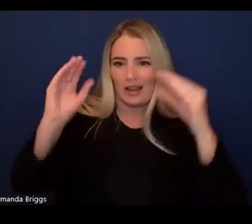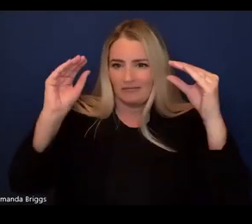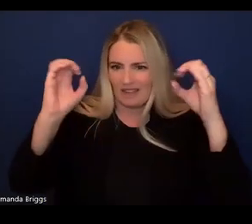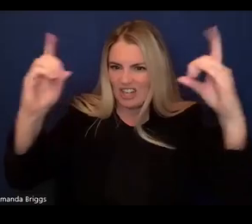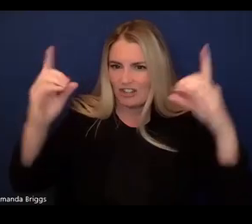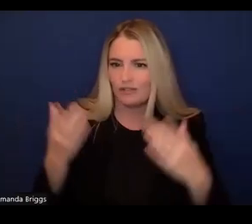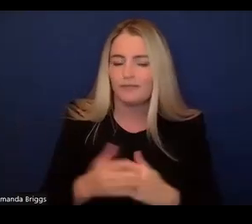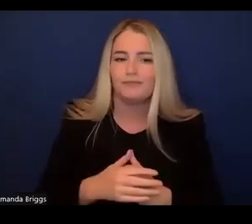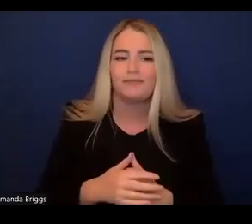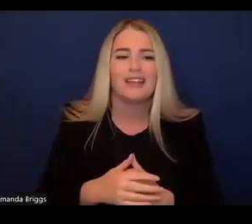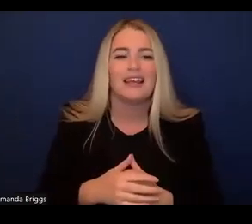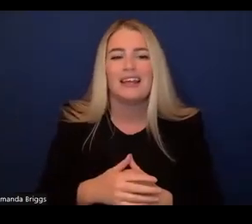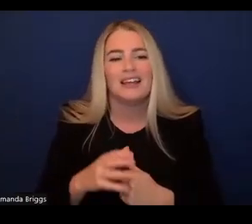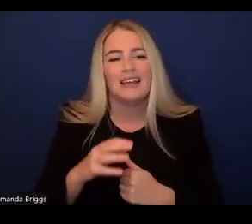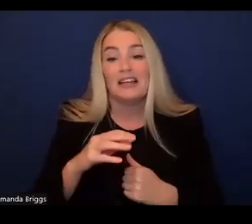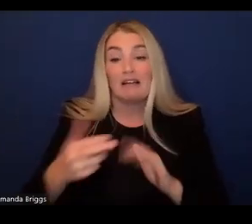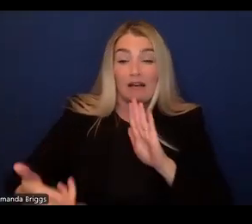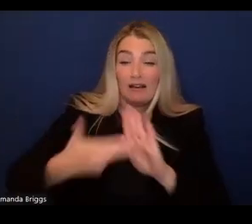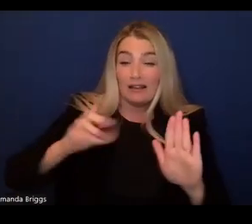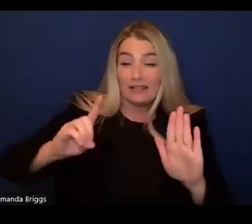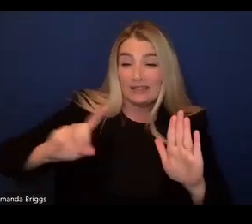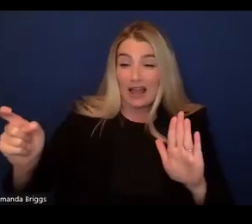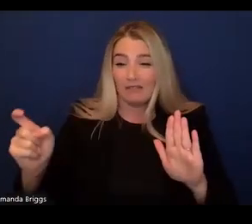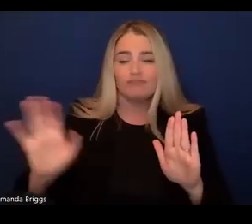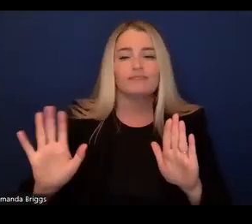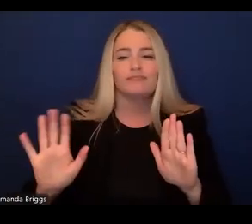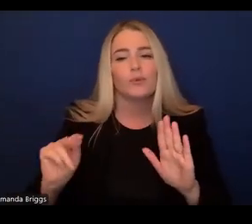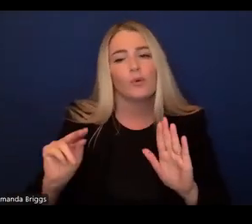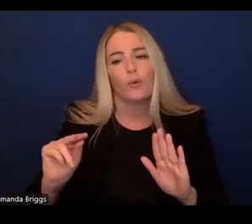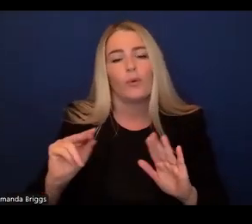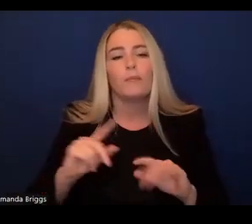This is not to make a diagnosis, but finding the supports